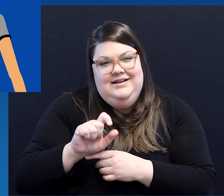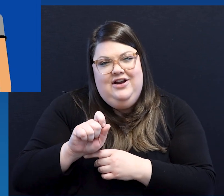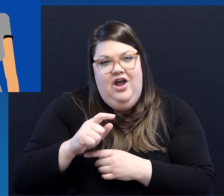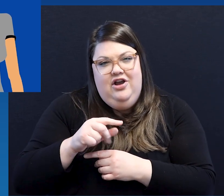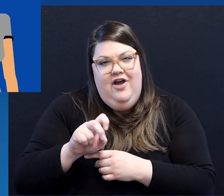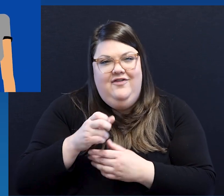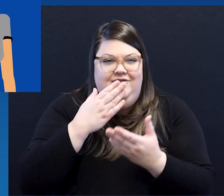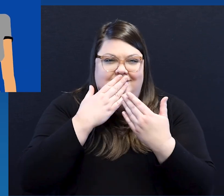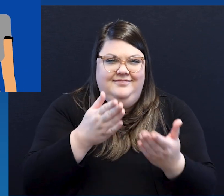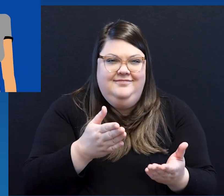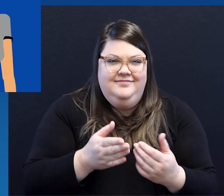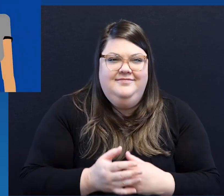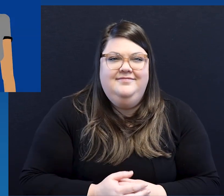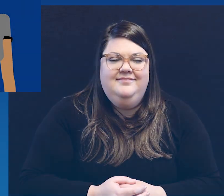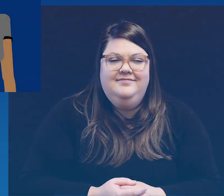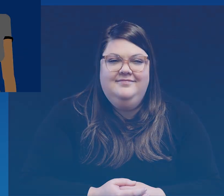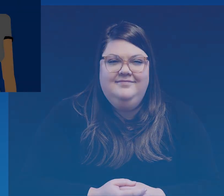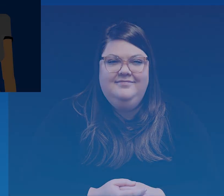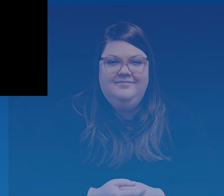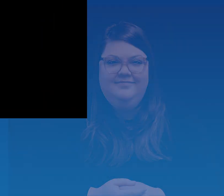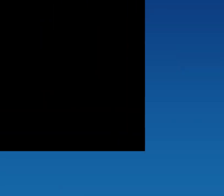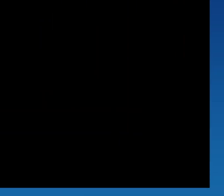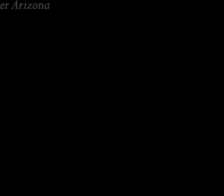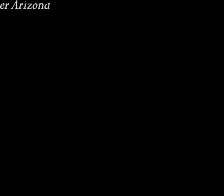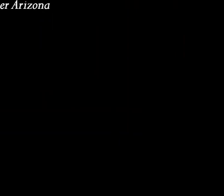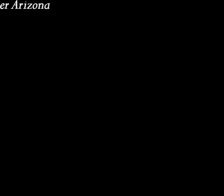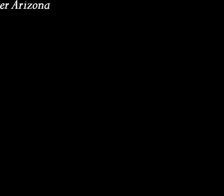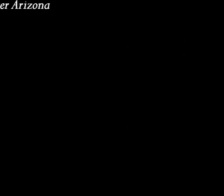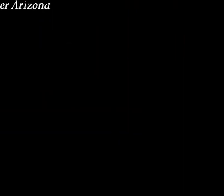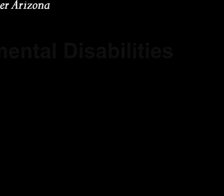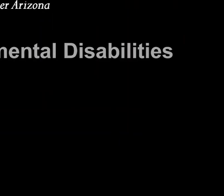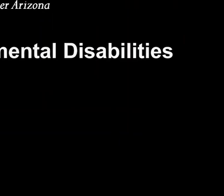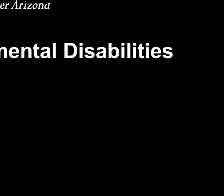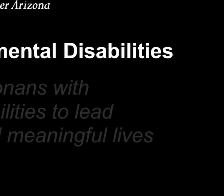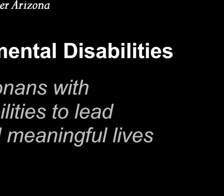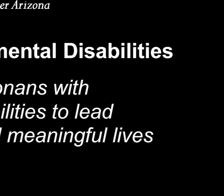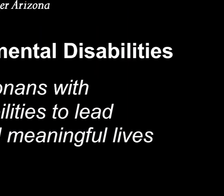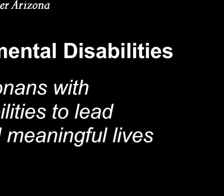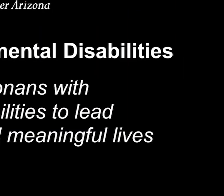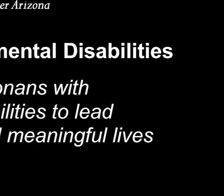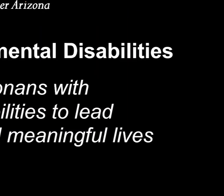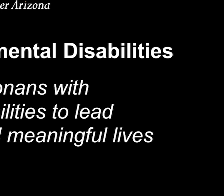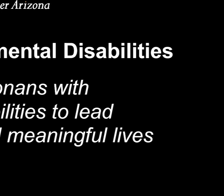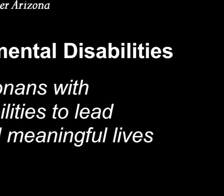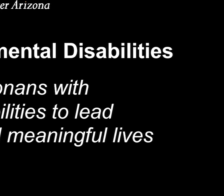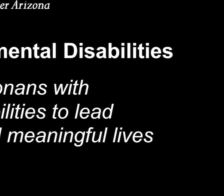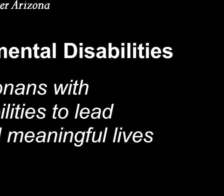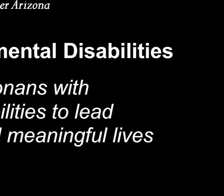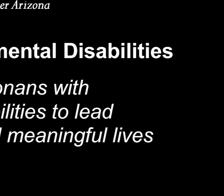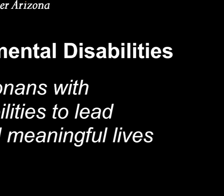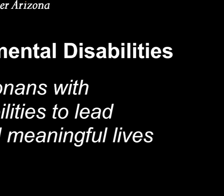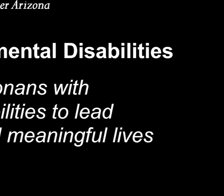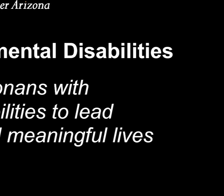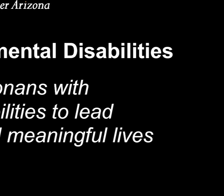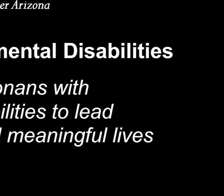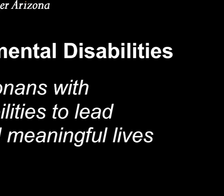of a manager care organization in Arizona's health care system. Learn more at DES.AZ.GOV.